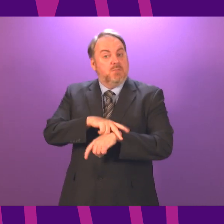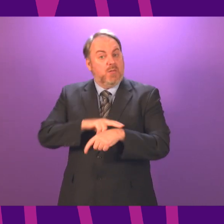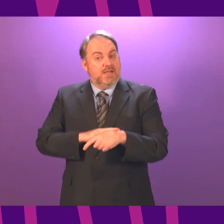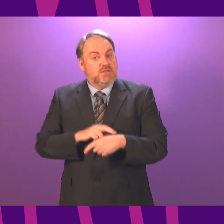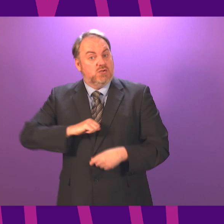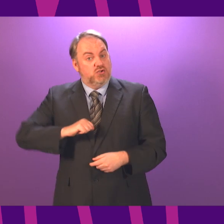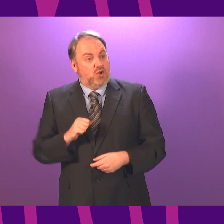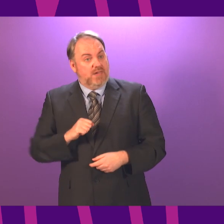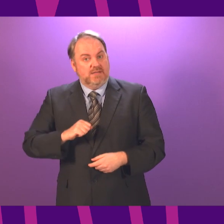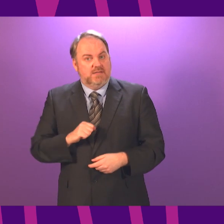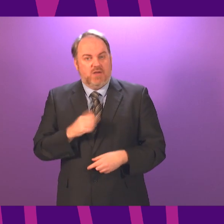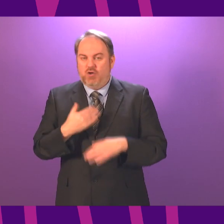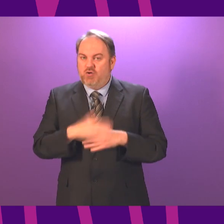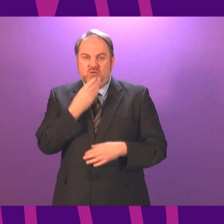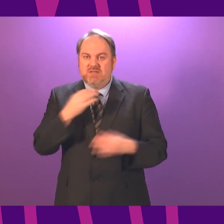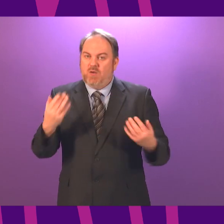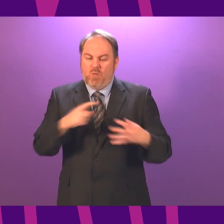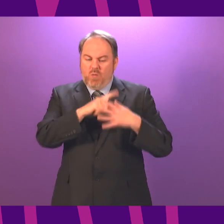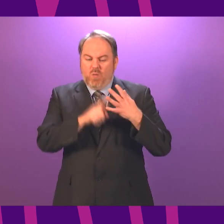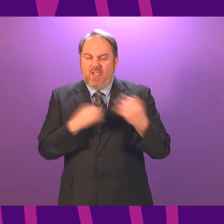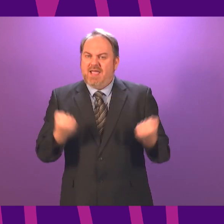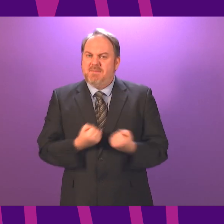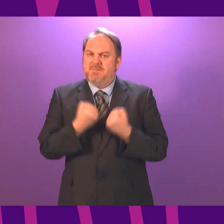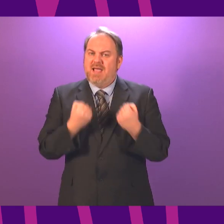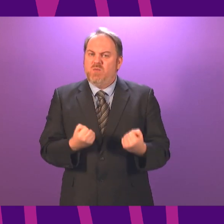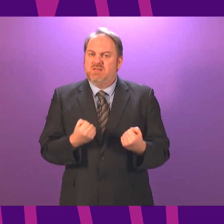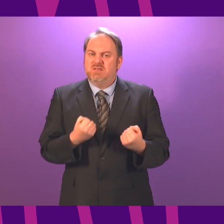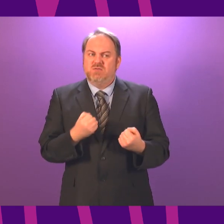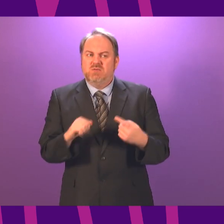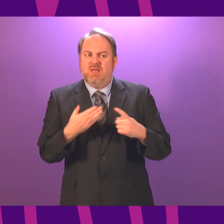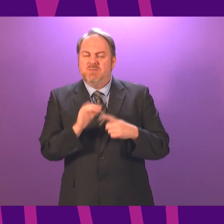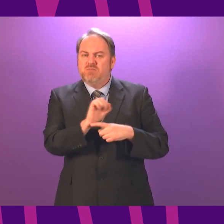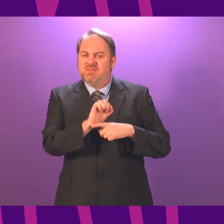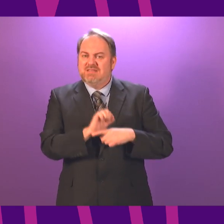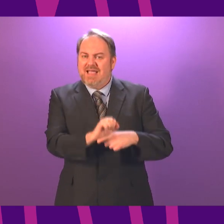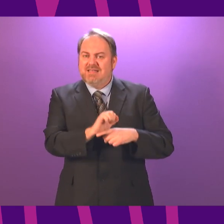is not using all the powers that are now available to it to protect victims of domestic abuse.